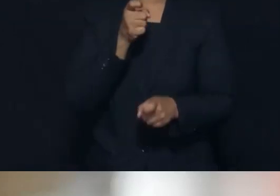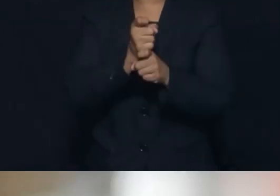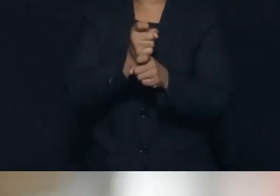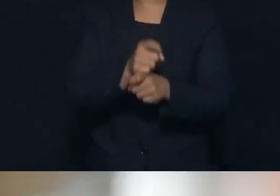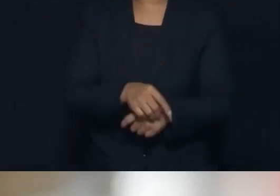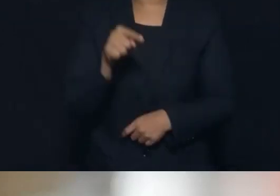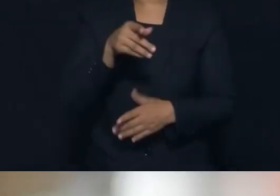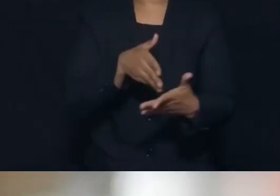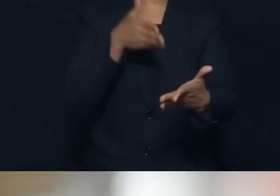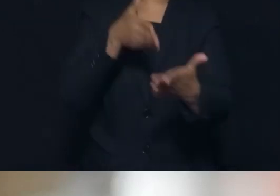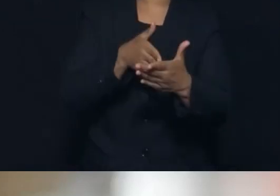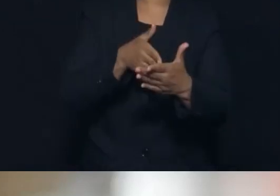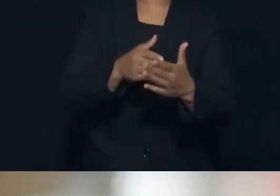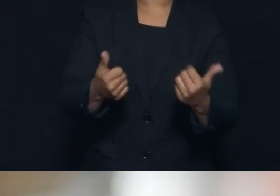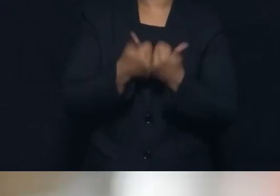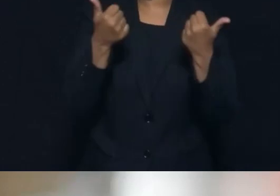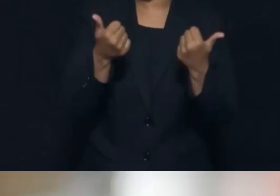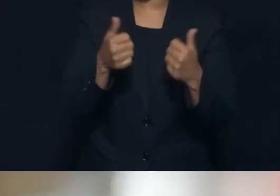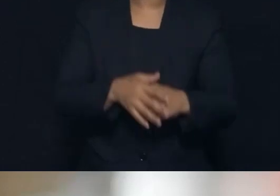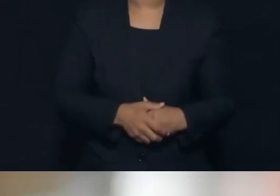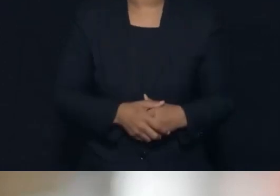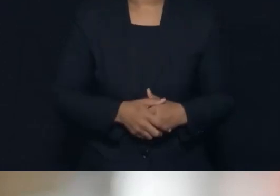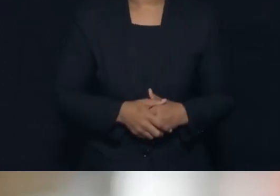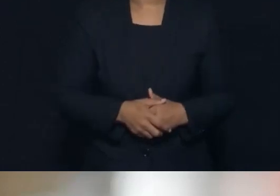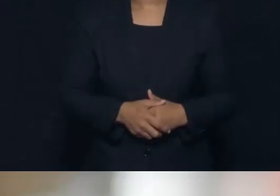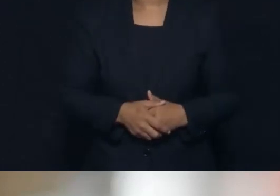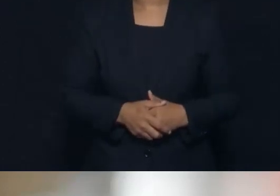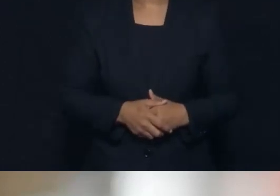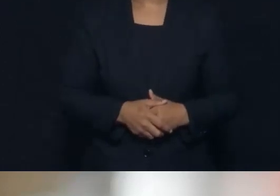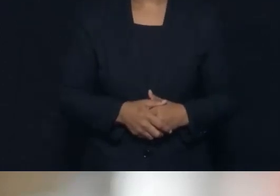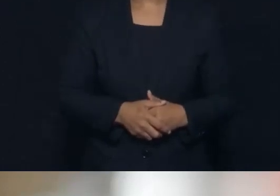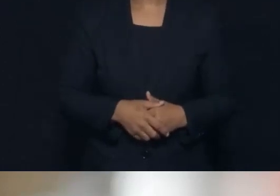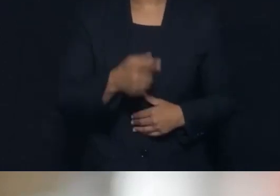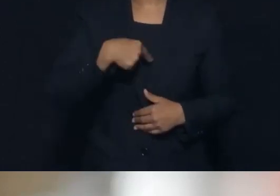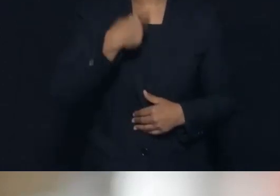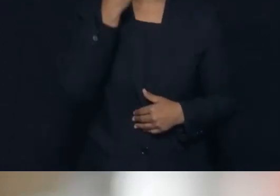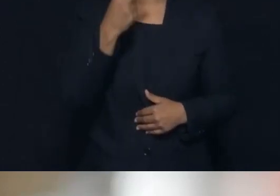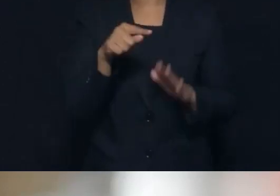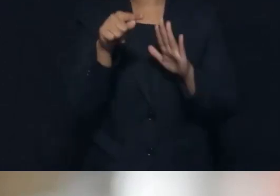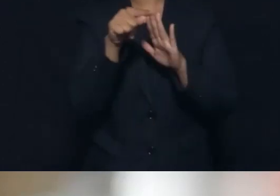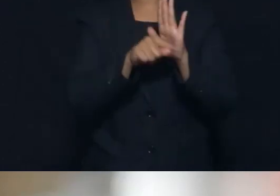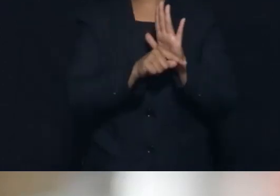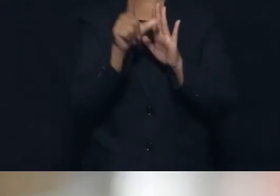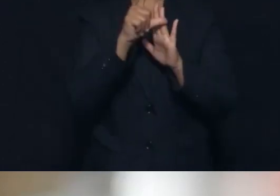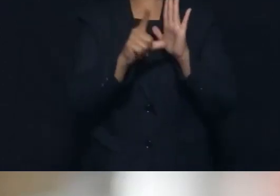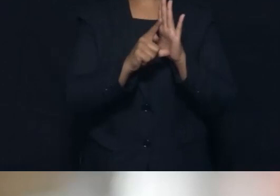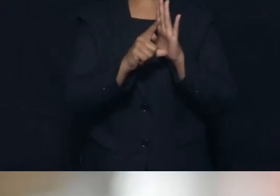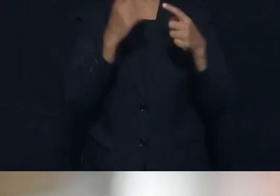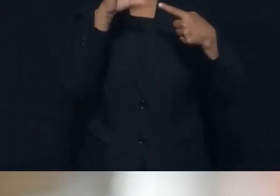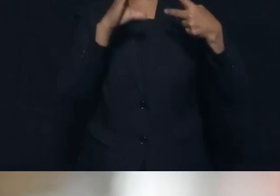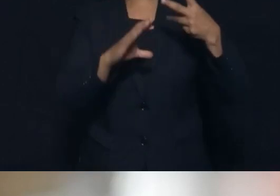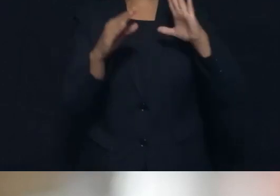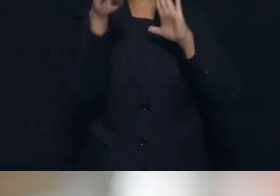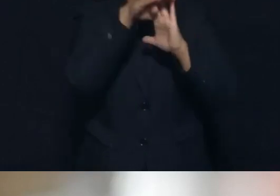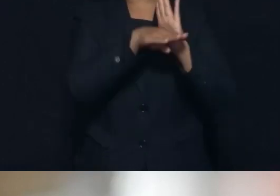The other part that goes hand-in-hand is the part of the reasonable accommodation, assistive